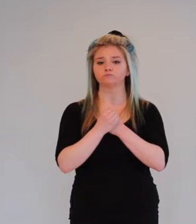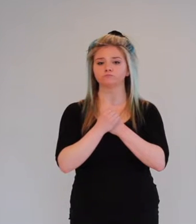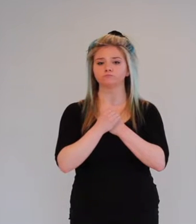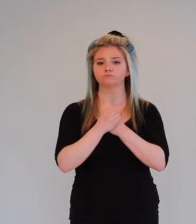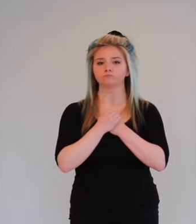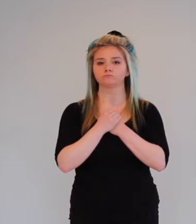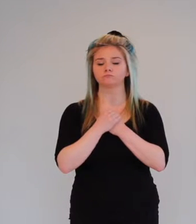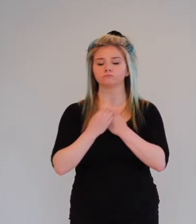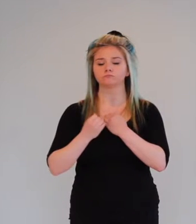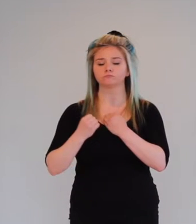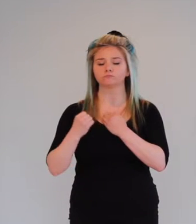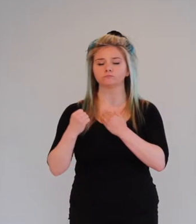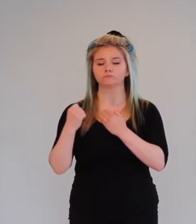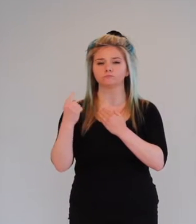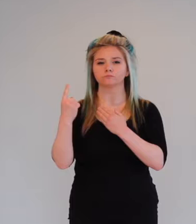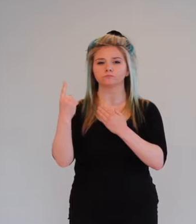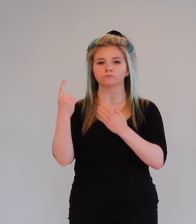So inhale slowly for a count of four,